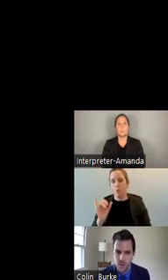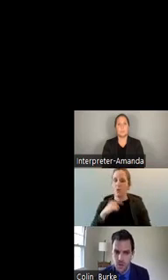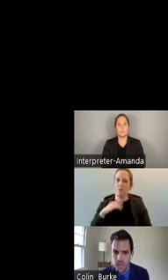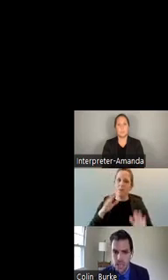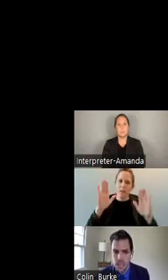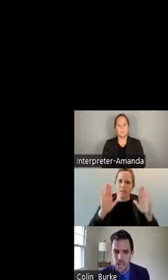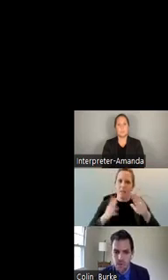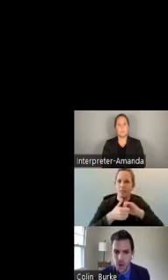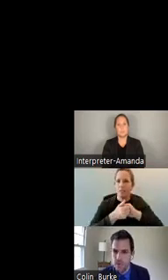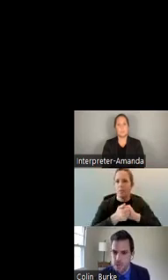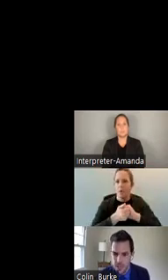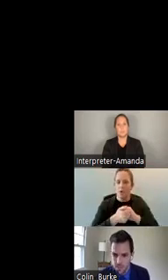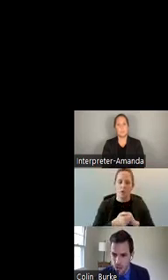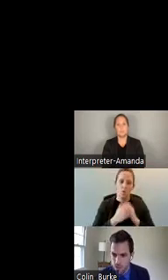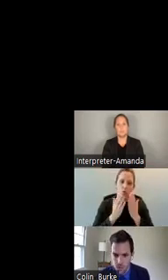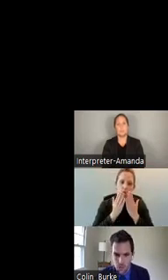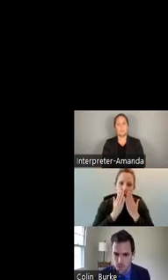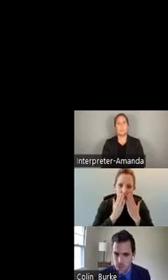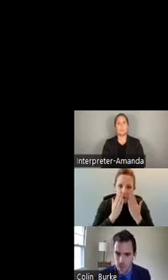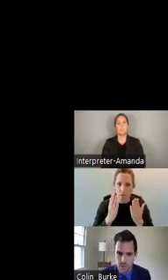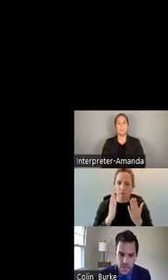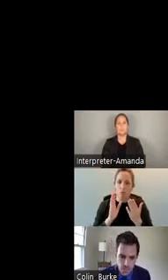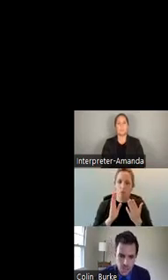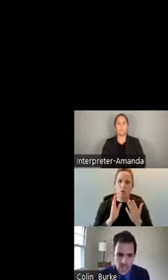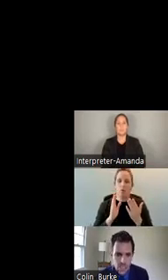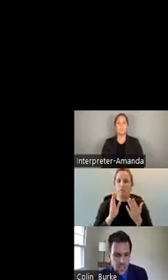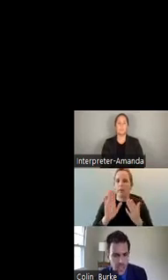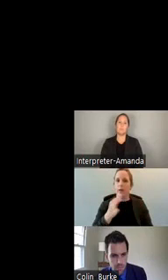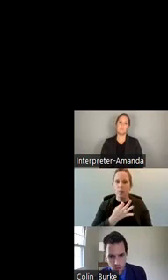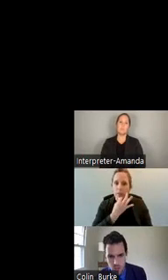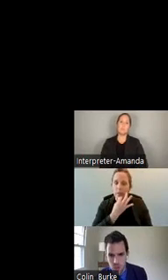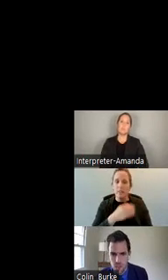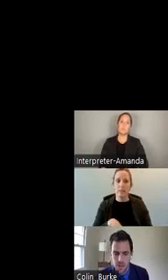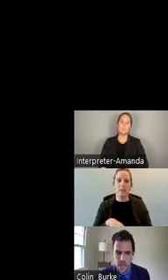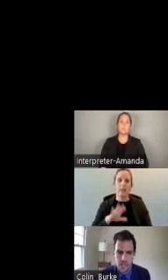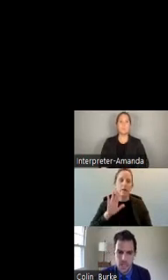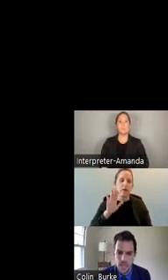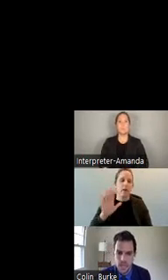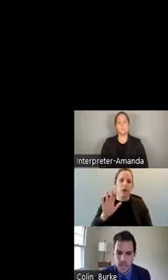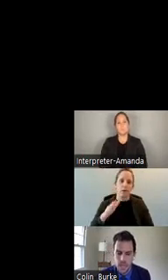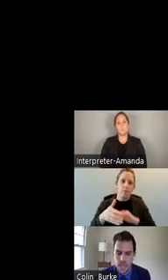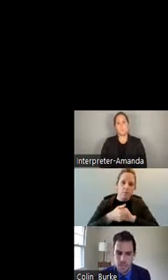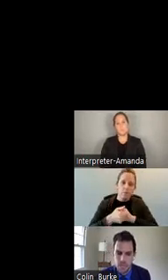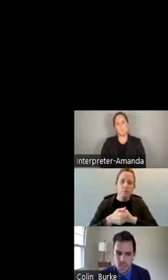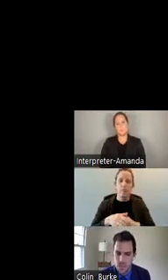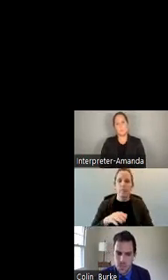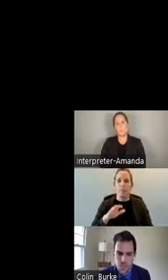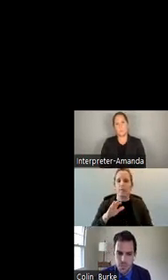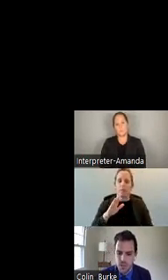grateful for everything they've offered in terms of expertise and partnership and just it's just